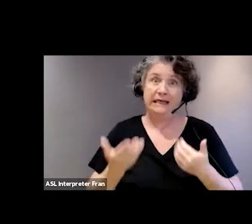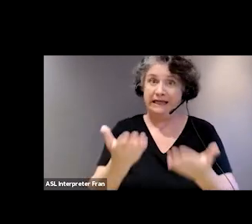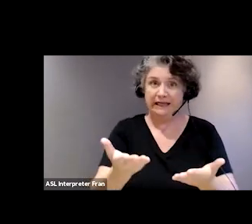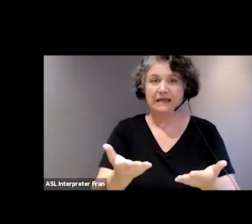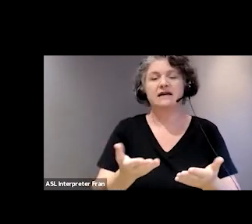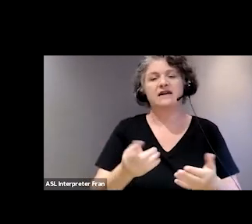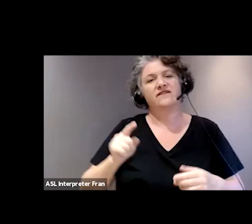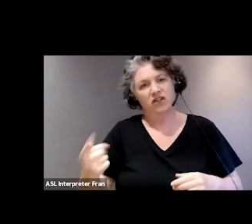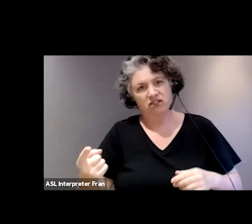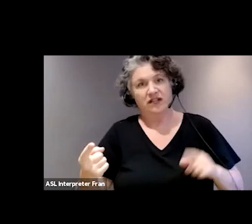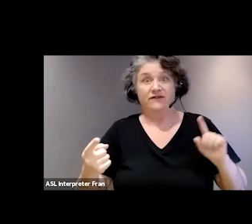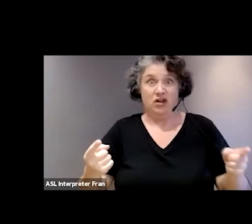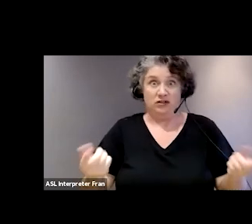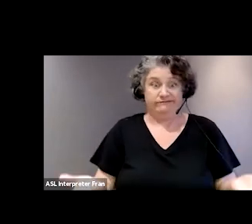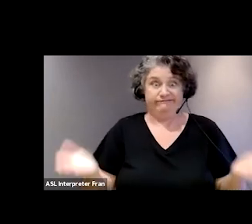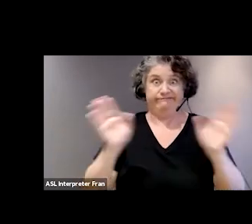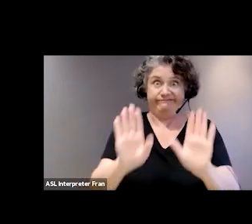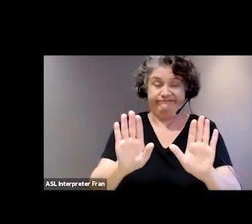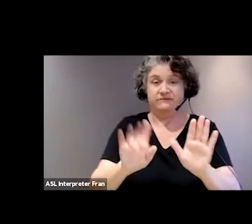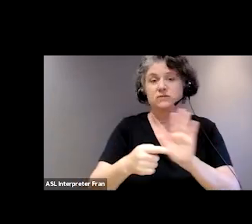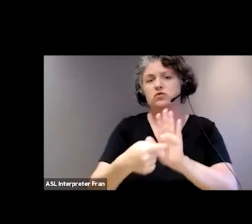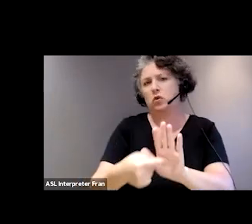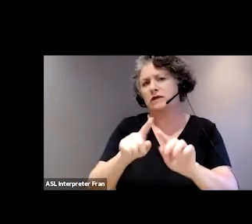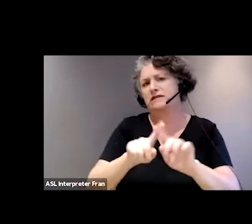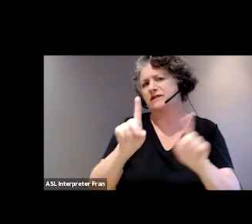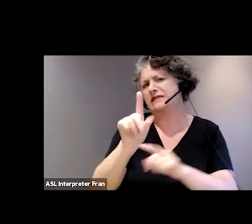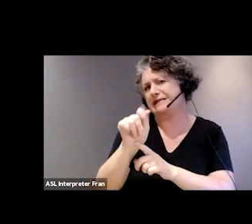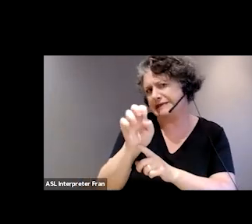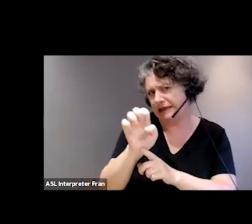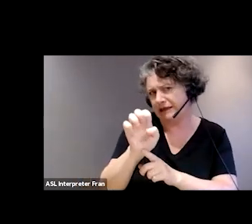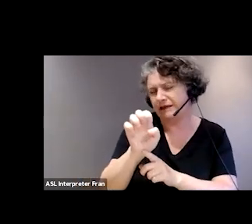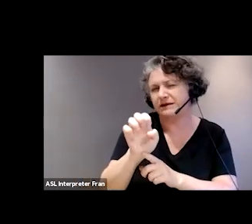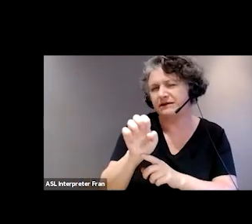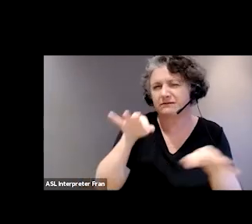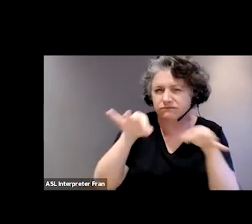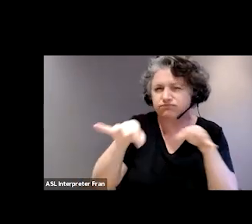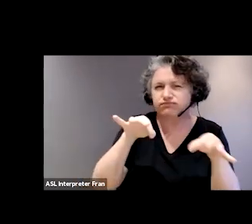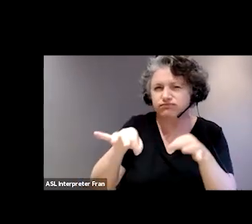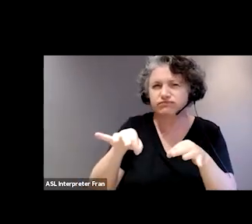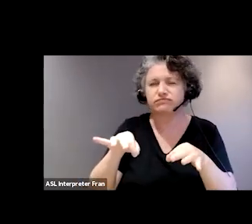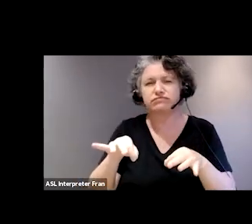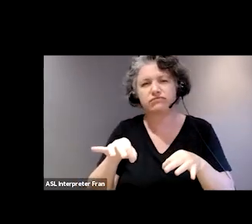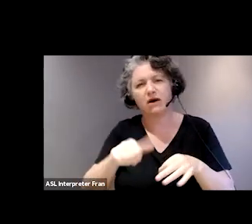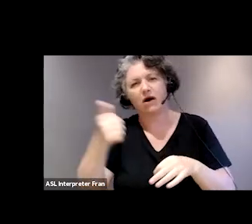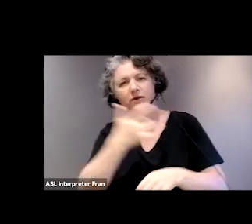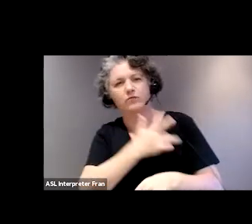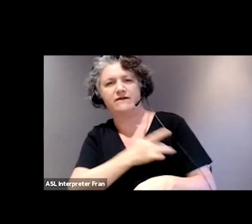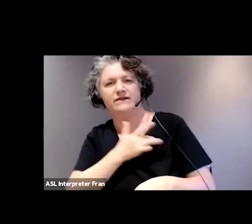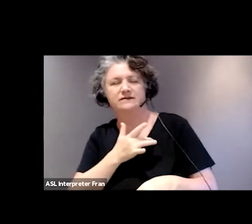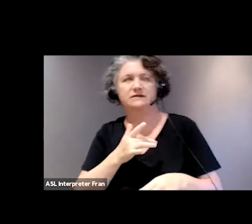and Pfizer dose one could be done on two different days to show that there were at least two doses, hopefully whoever was looking at